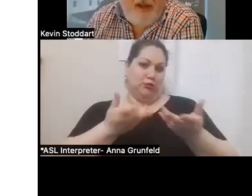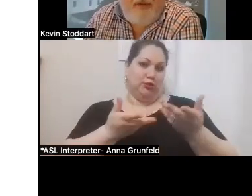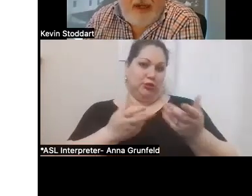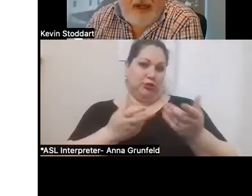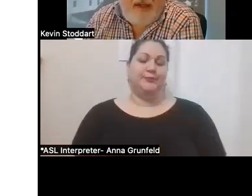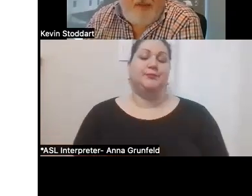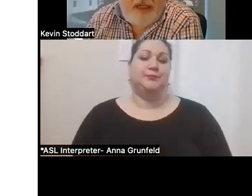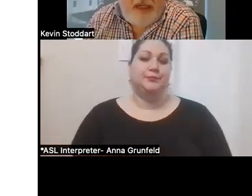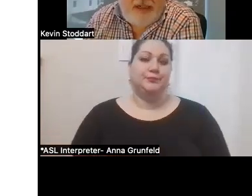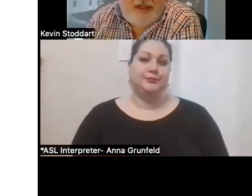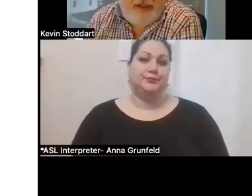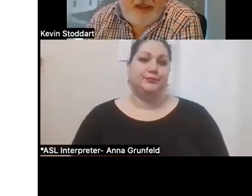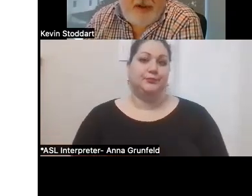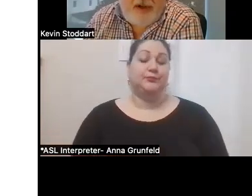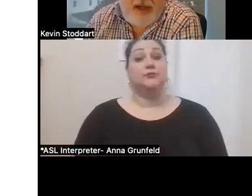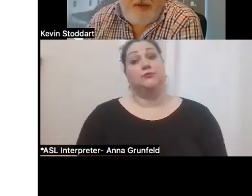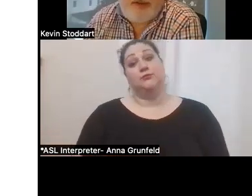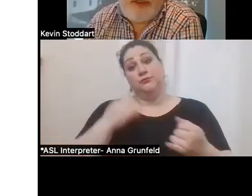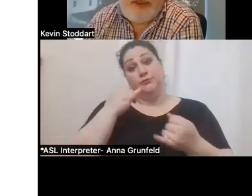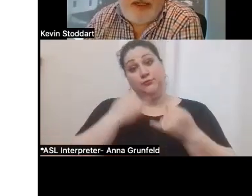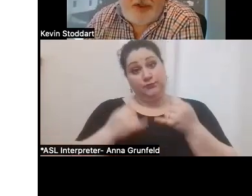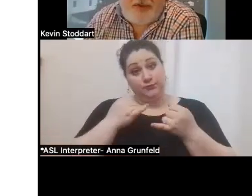Finally, we need to consider how essential,